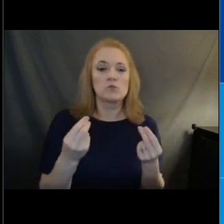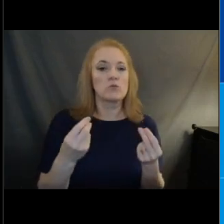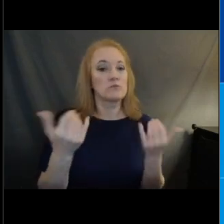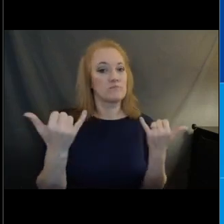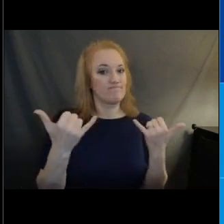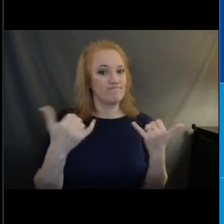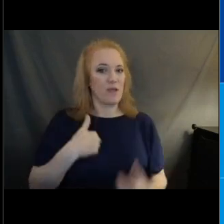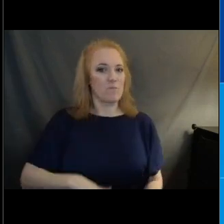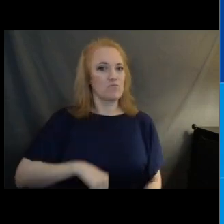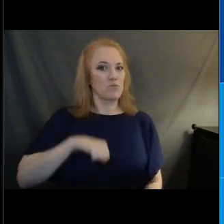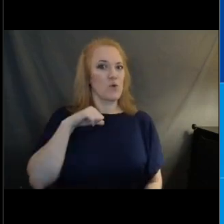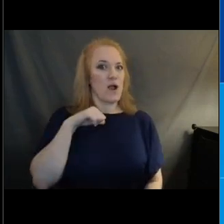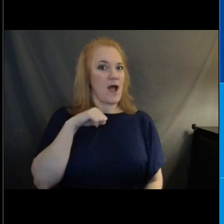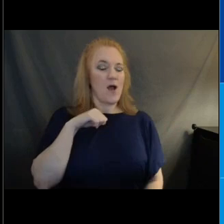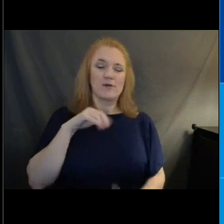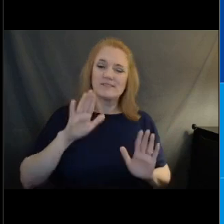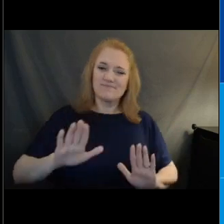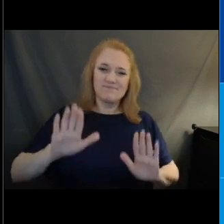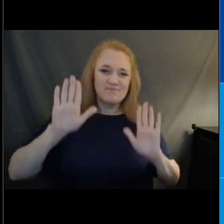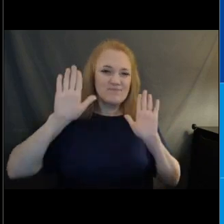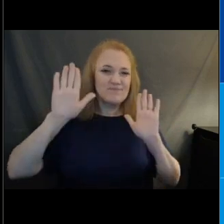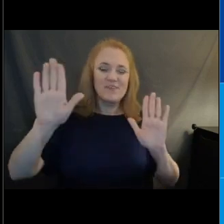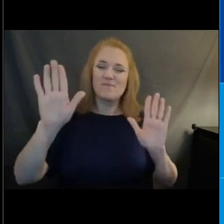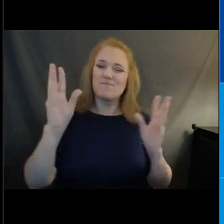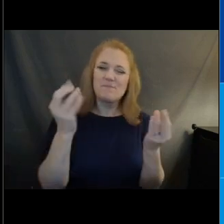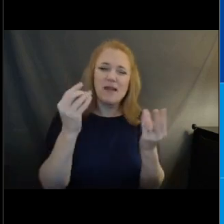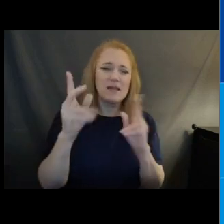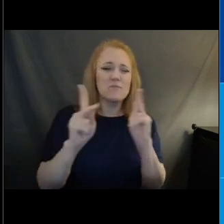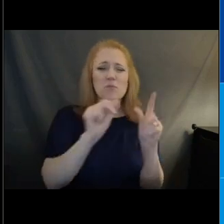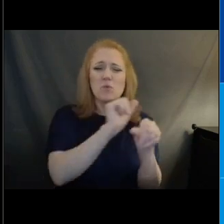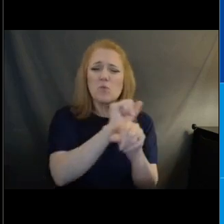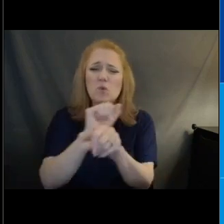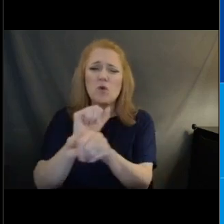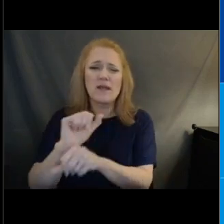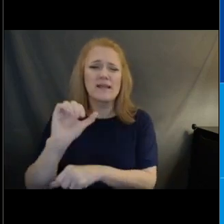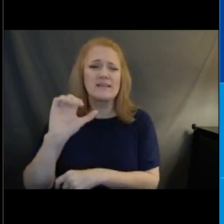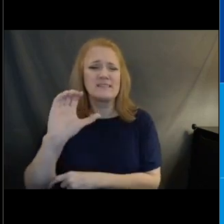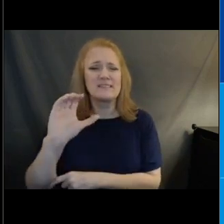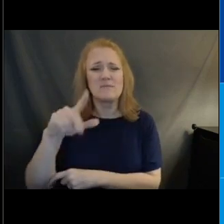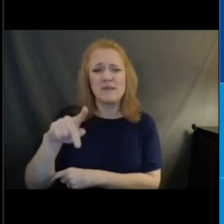it's amazing, a lot of work went into this in partnership with CDC. We're going to showcase some